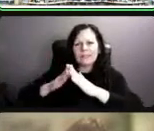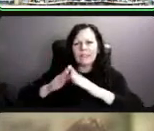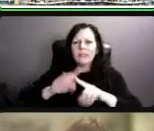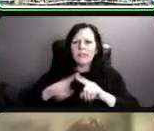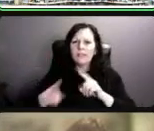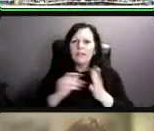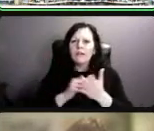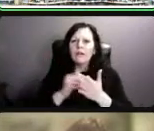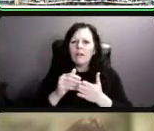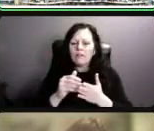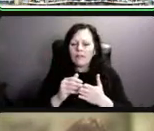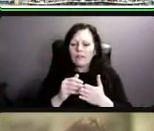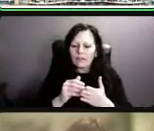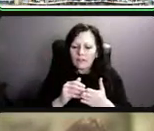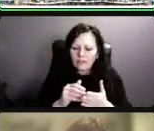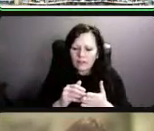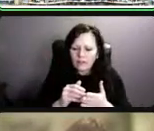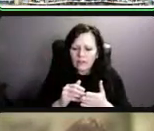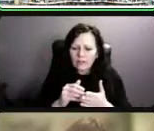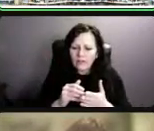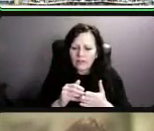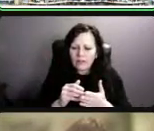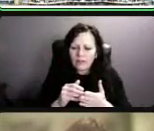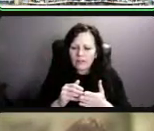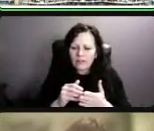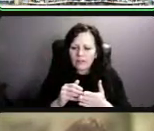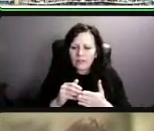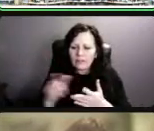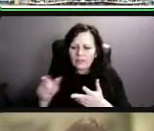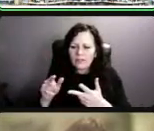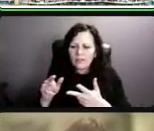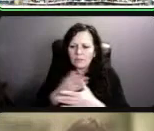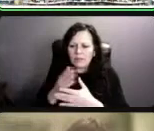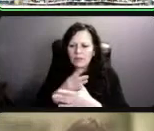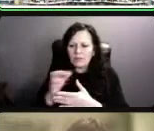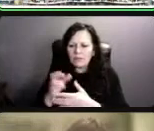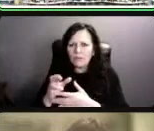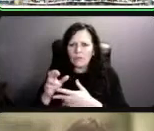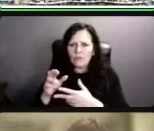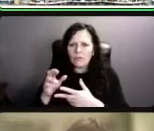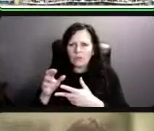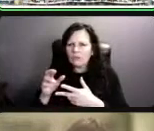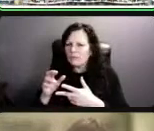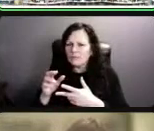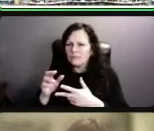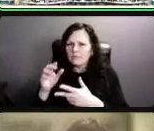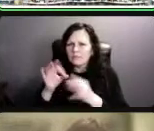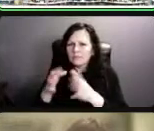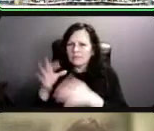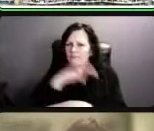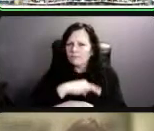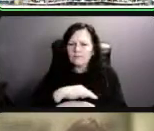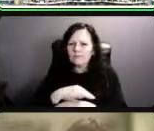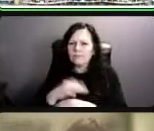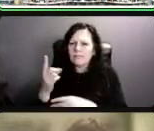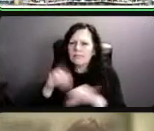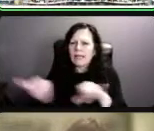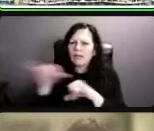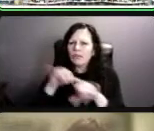THE SIZE OF BUSINESS? THERE'S SOME VARIATION I